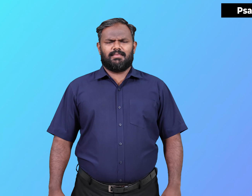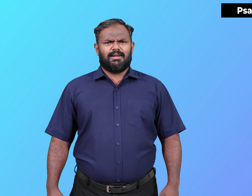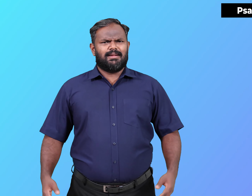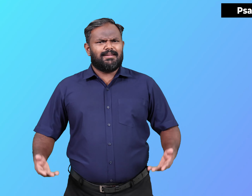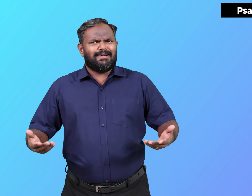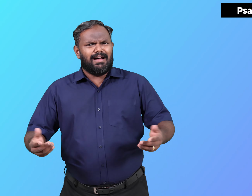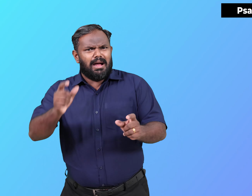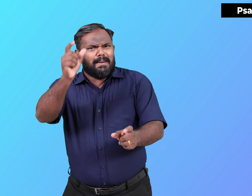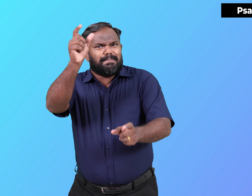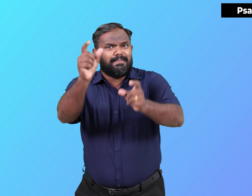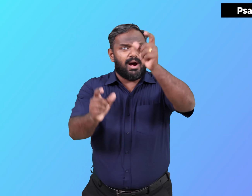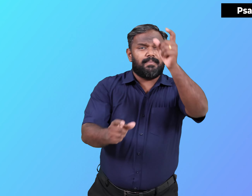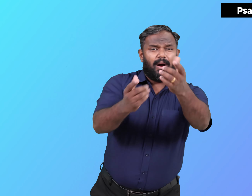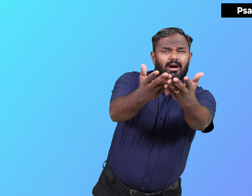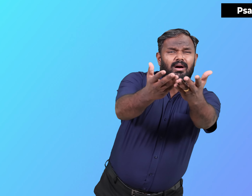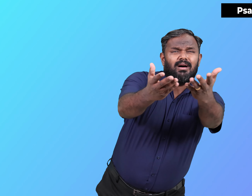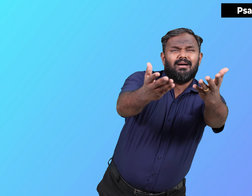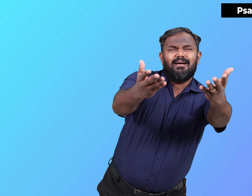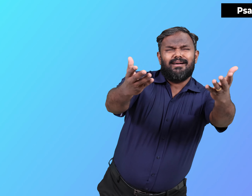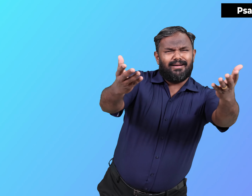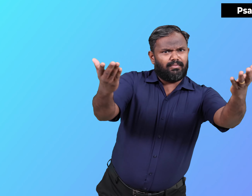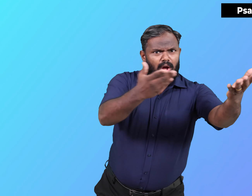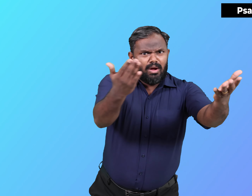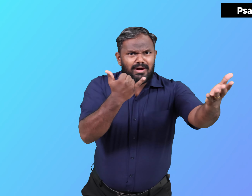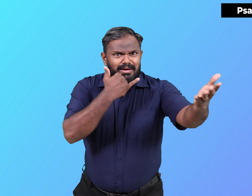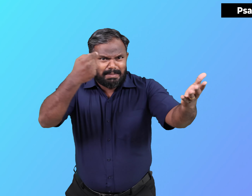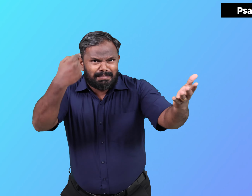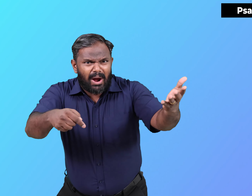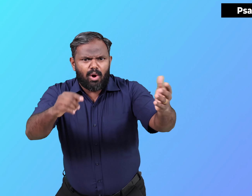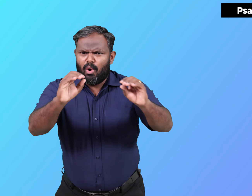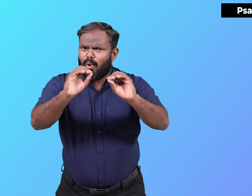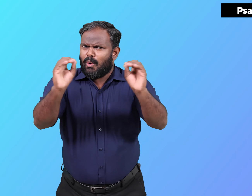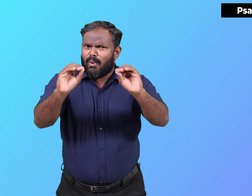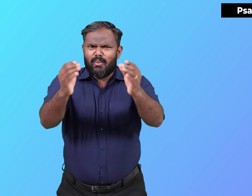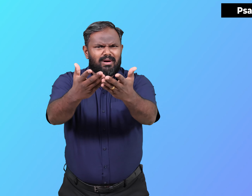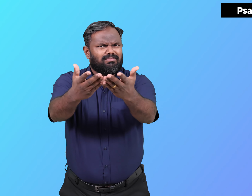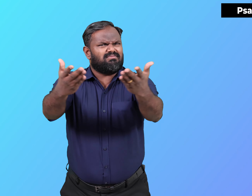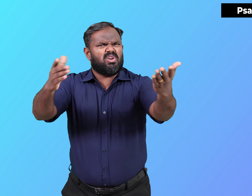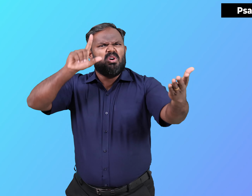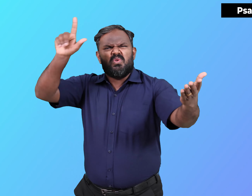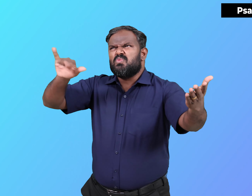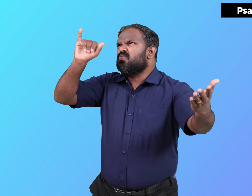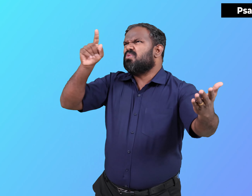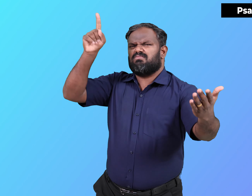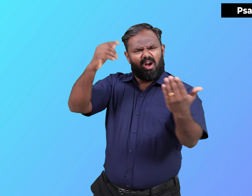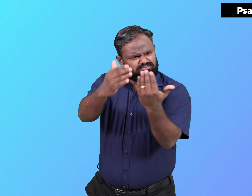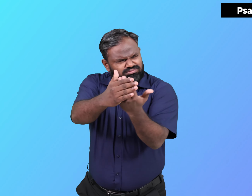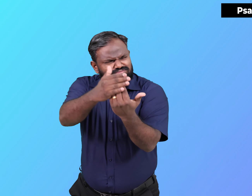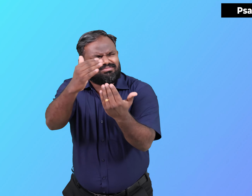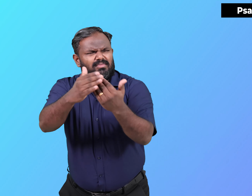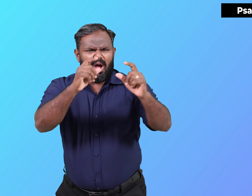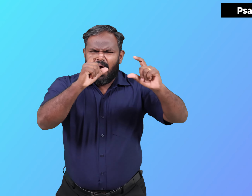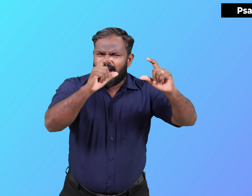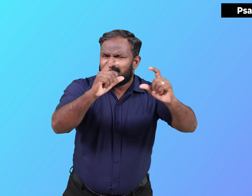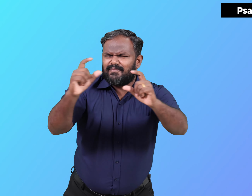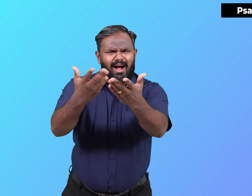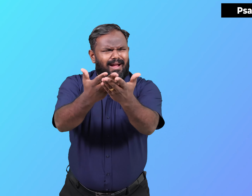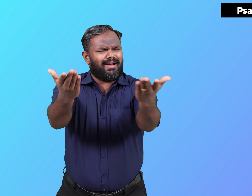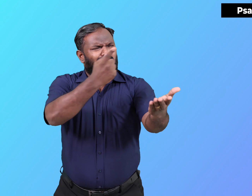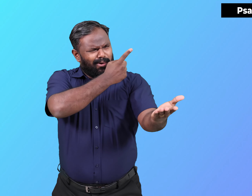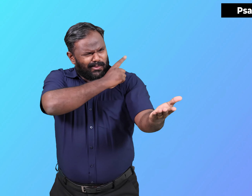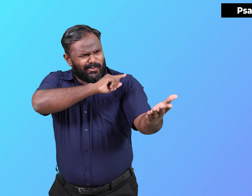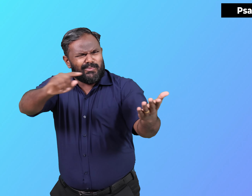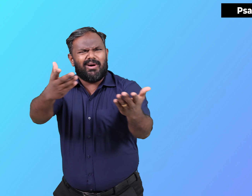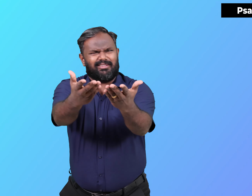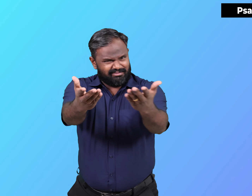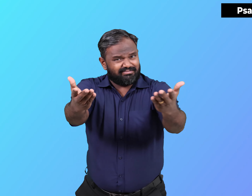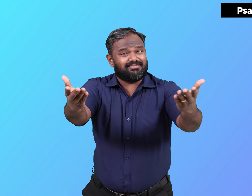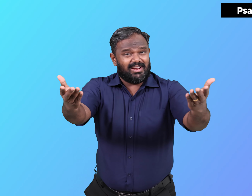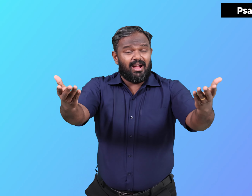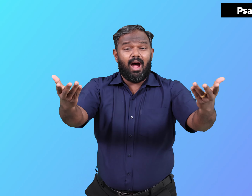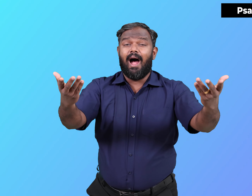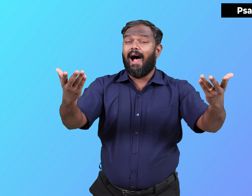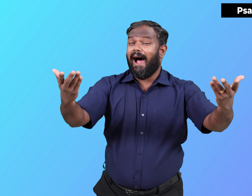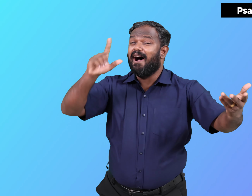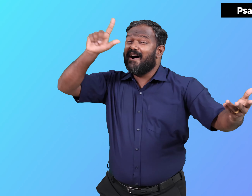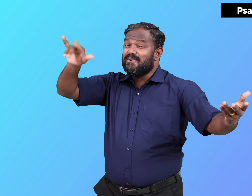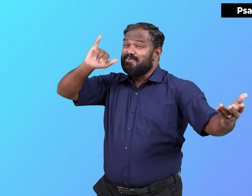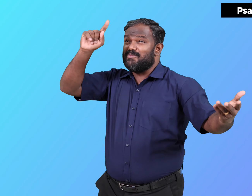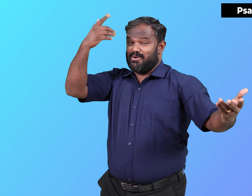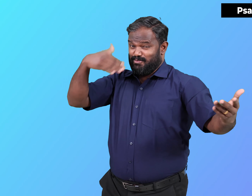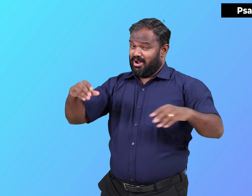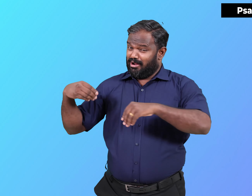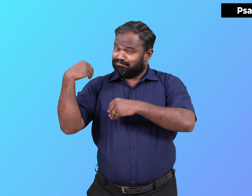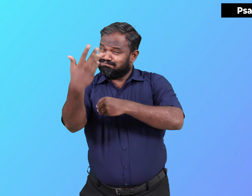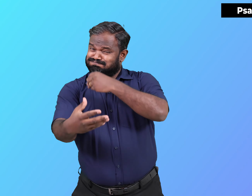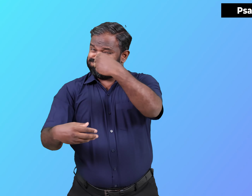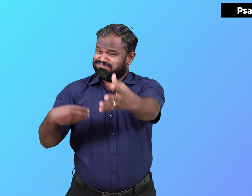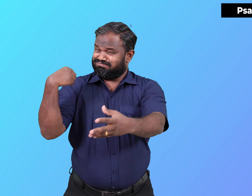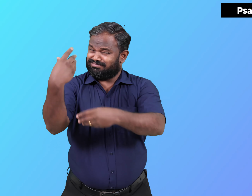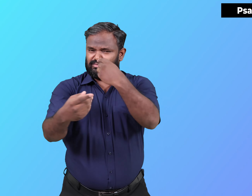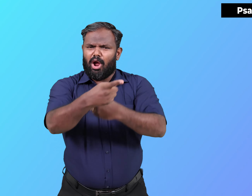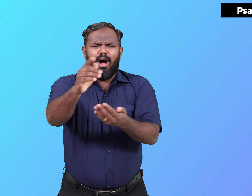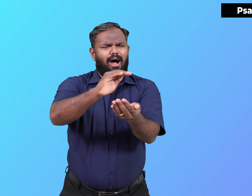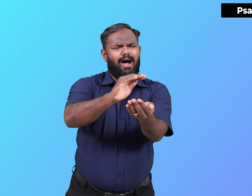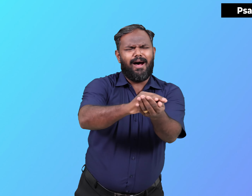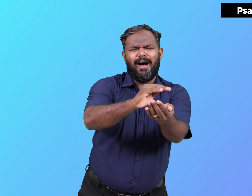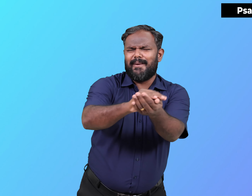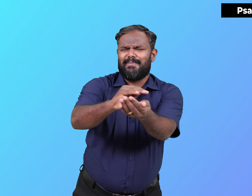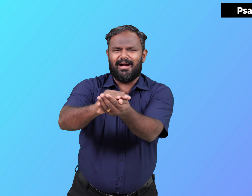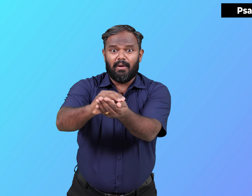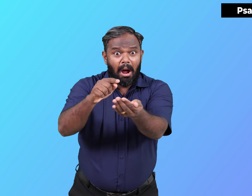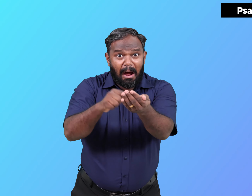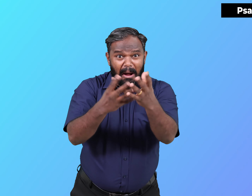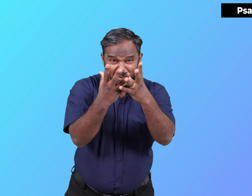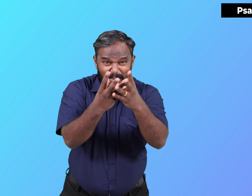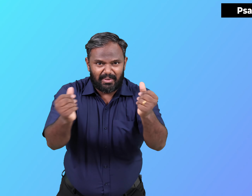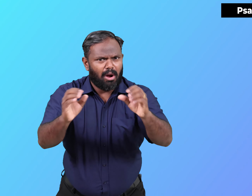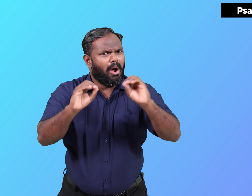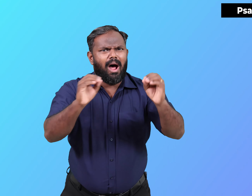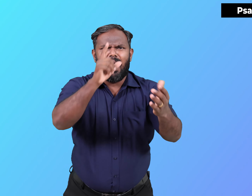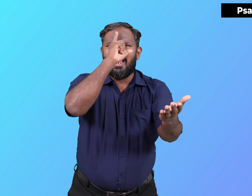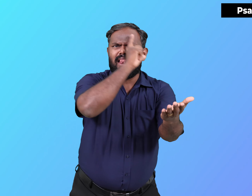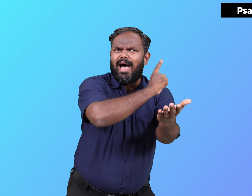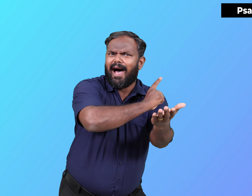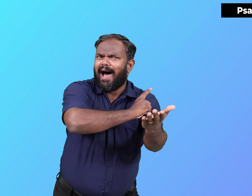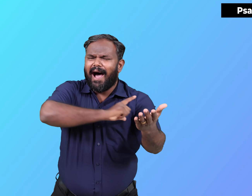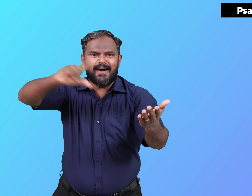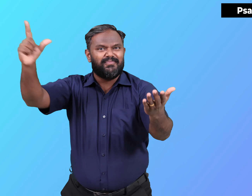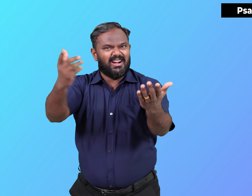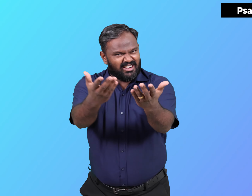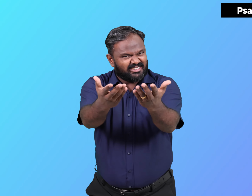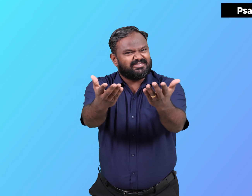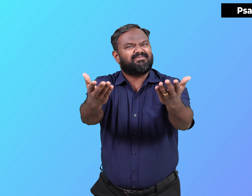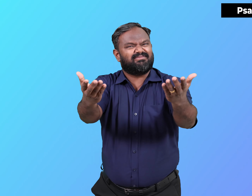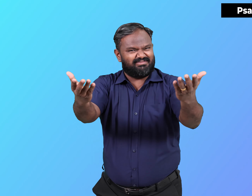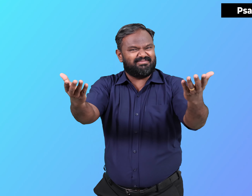The LORD protects innocent people all their life. Their family’s land will be theirs forever.